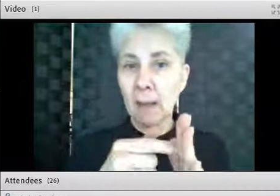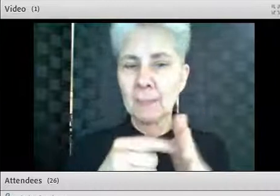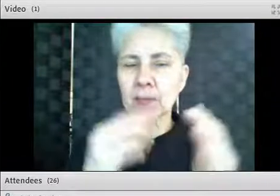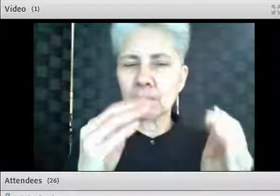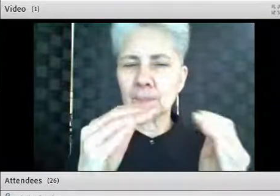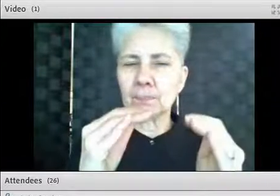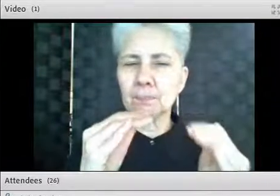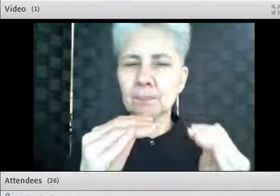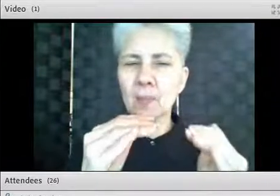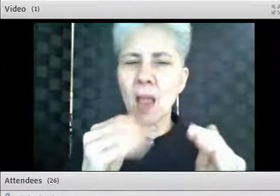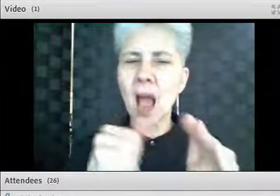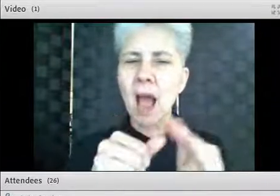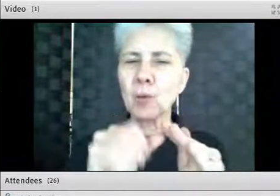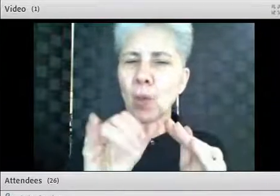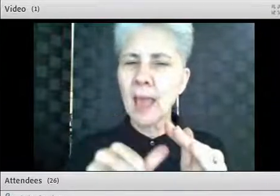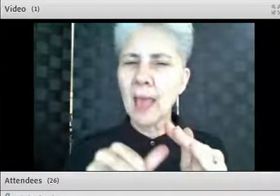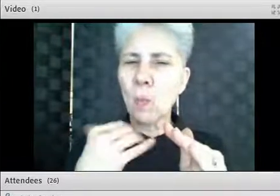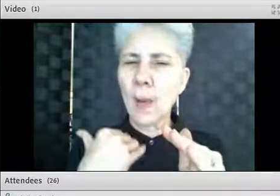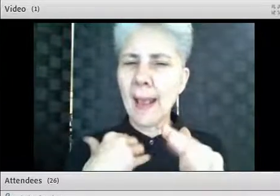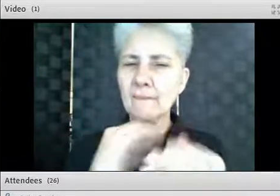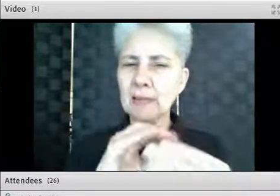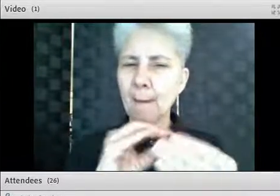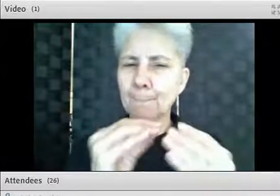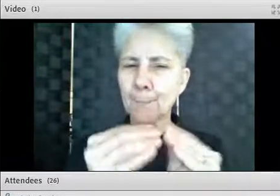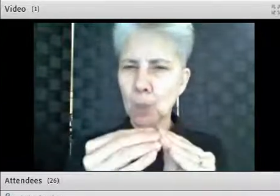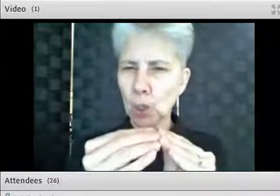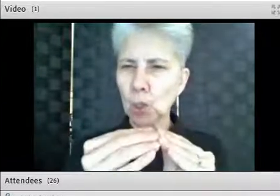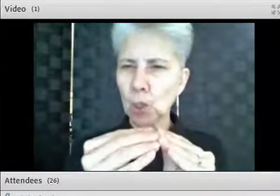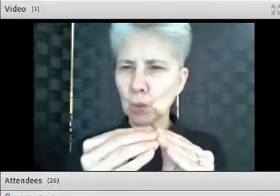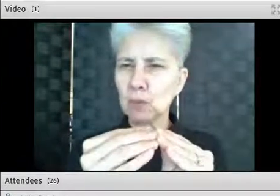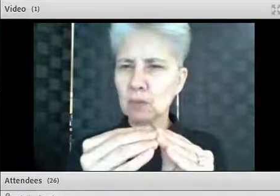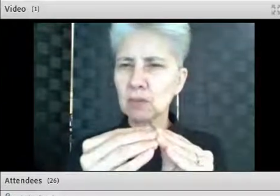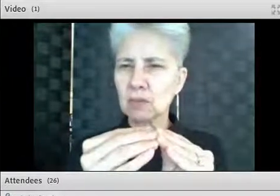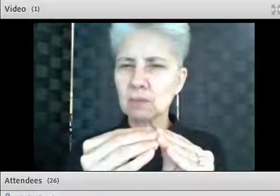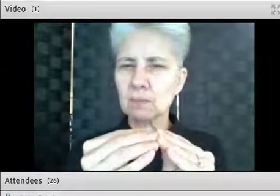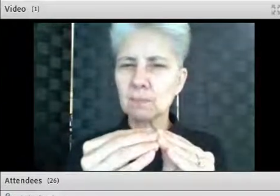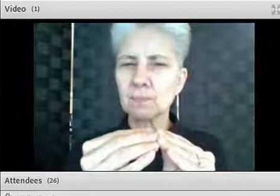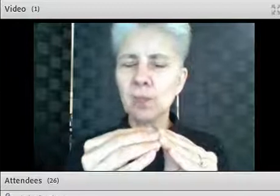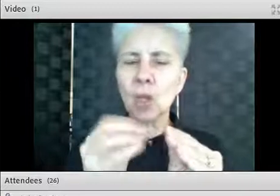we have numbers or just next to it, right? So, sorry, just one thing.